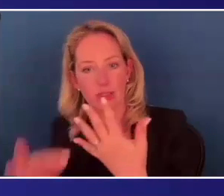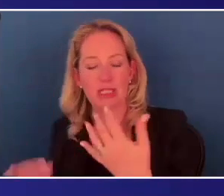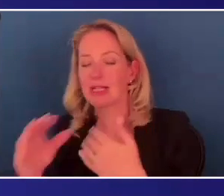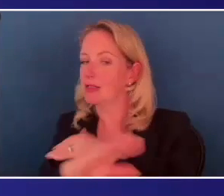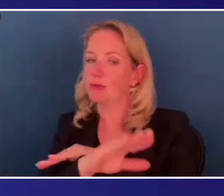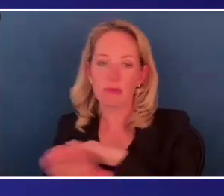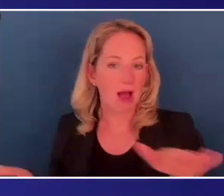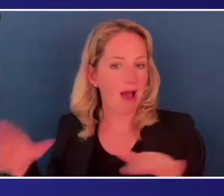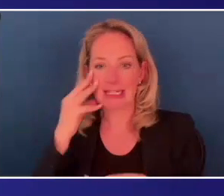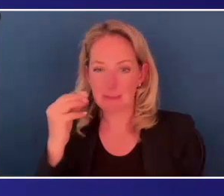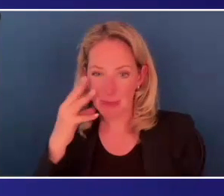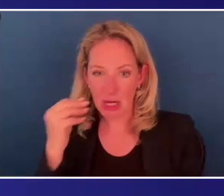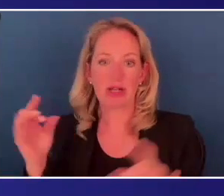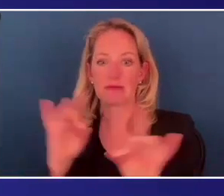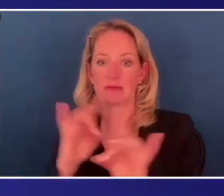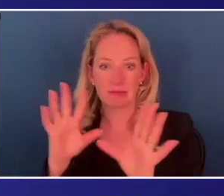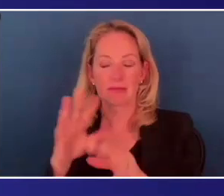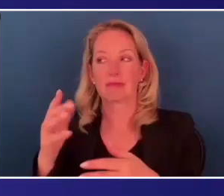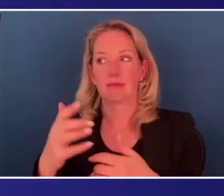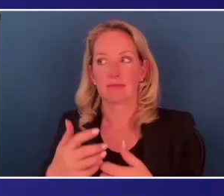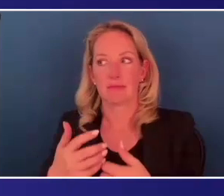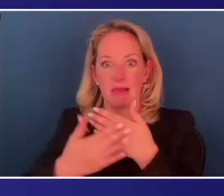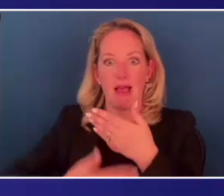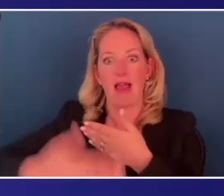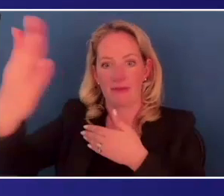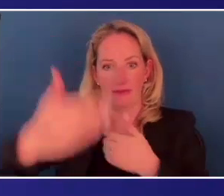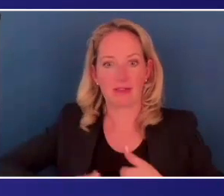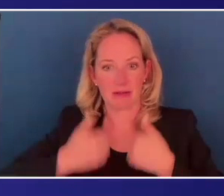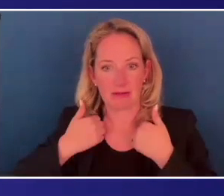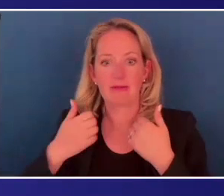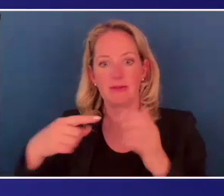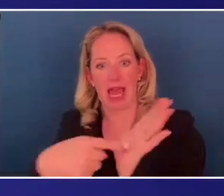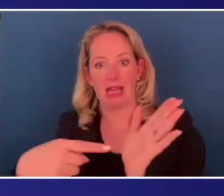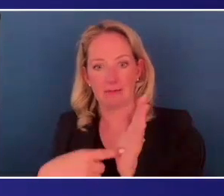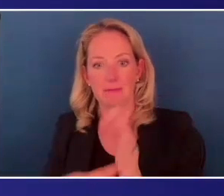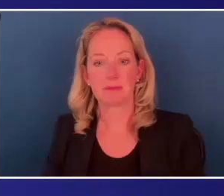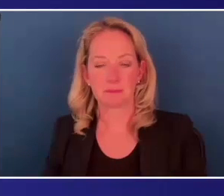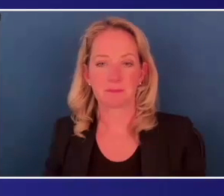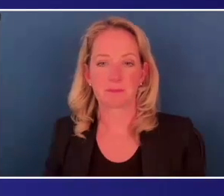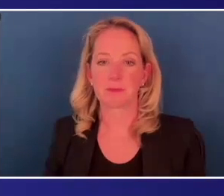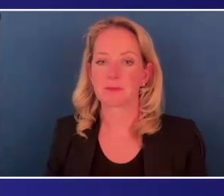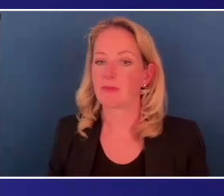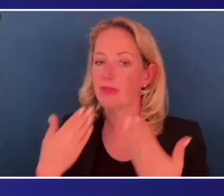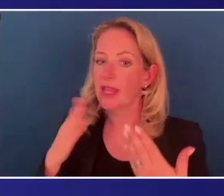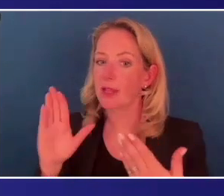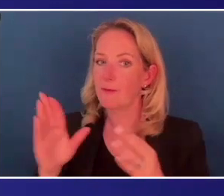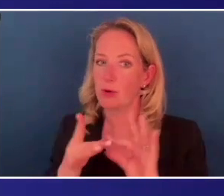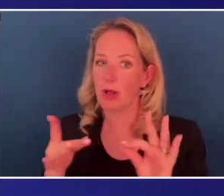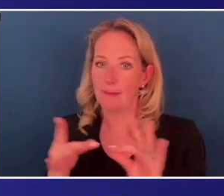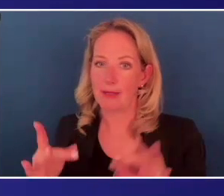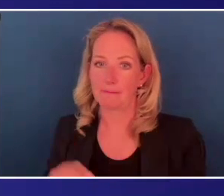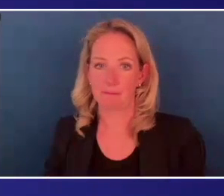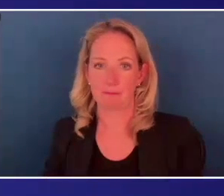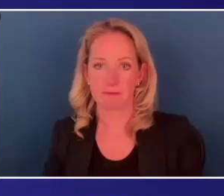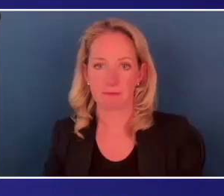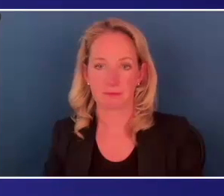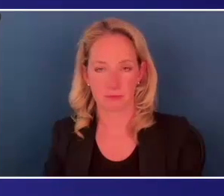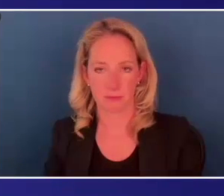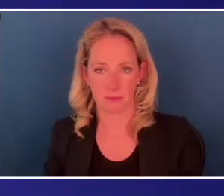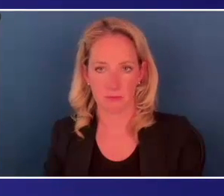Thank you. Thank you. For your comment.